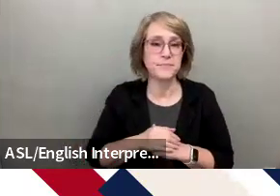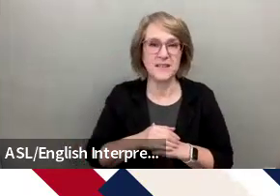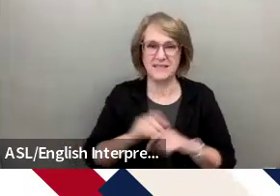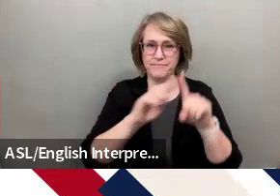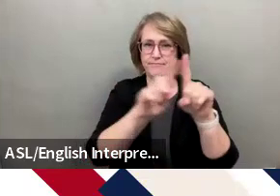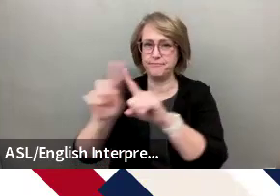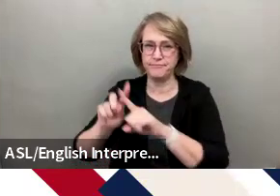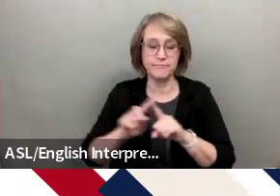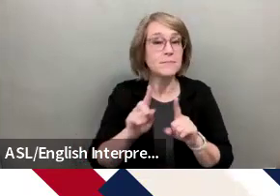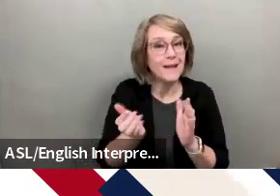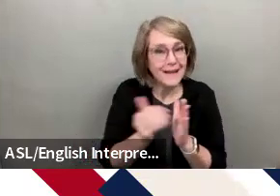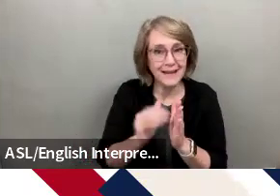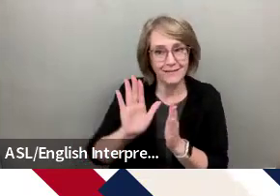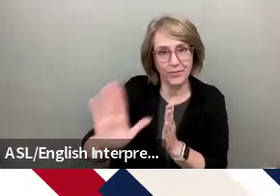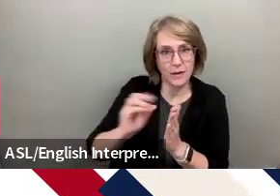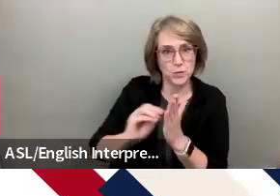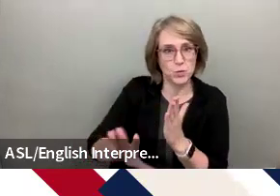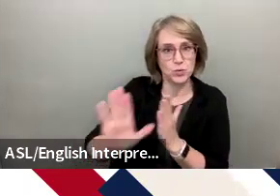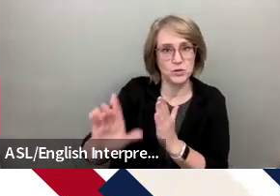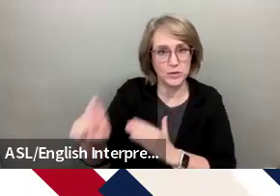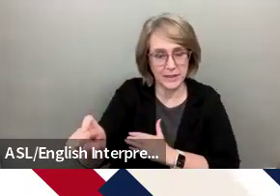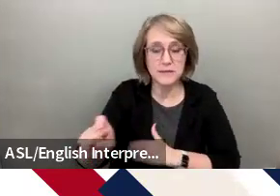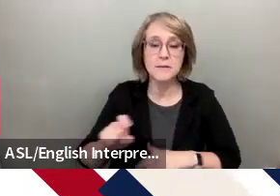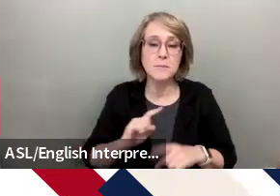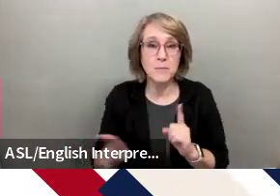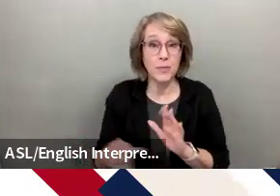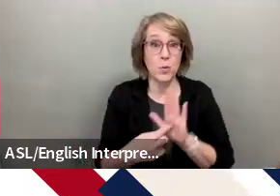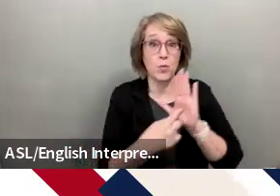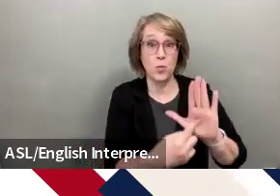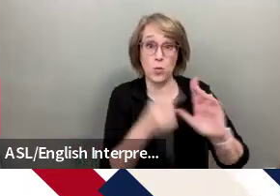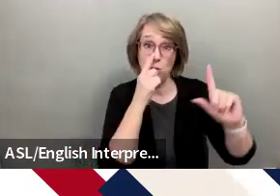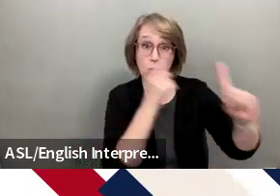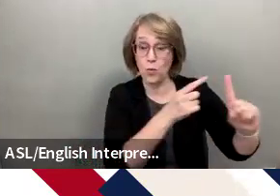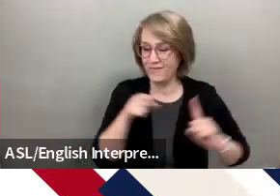ON THE INDIVIDUAL BUT WE ARE WORK PG ON HOW DID THE STUDENT COMPLETE THE TASK AND